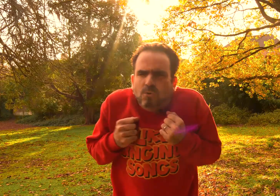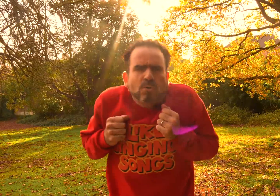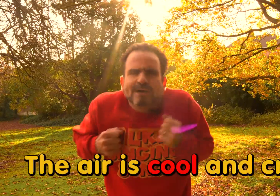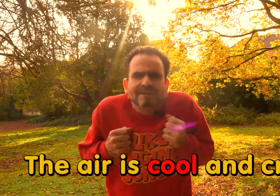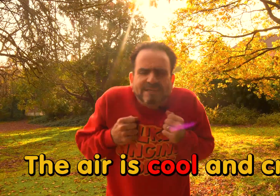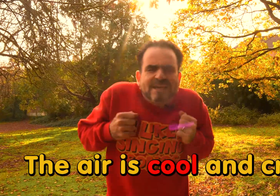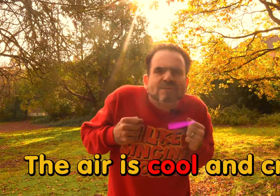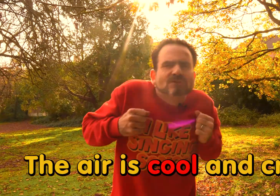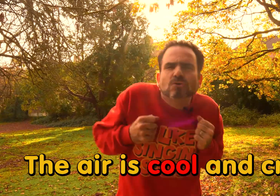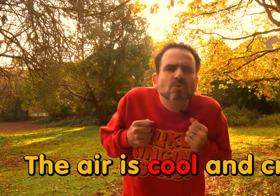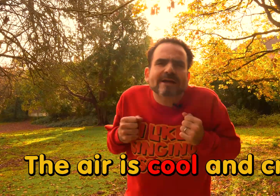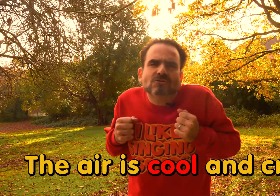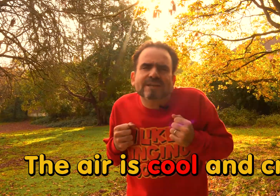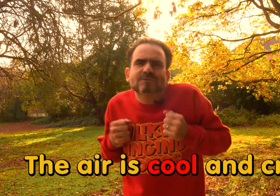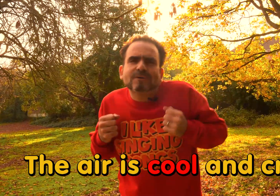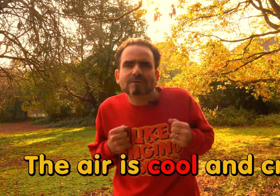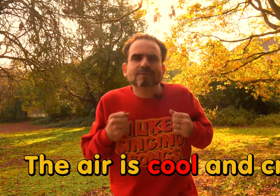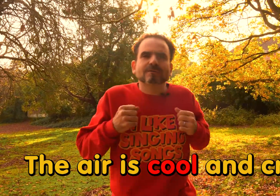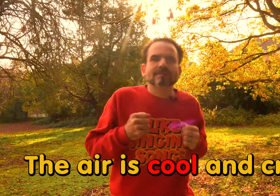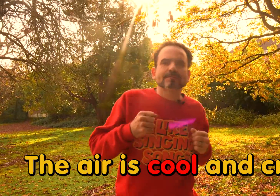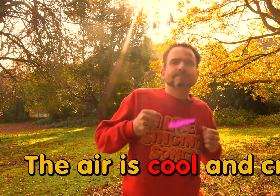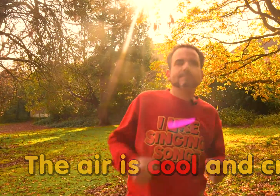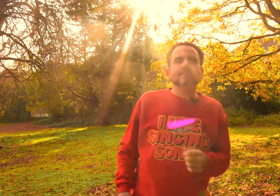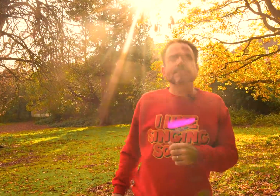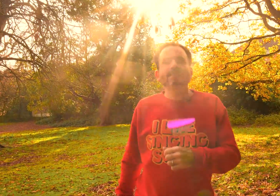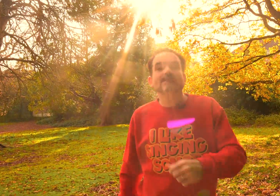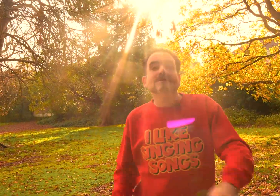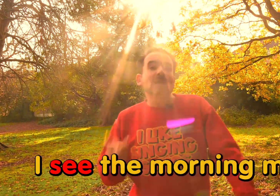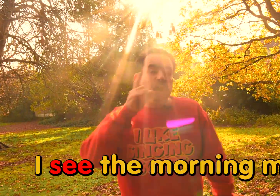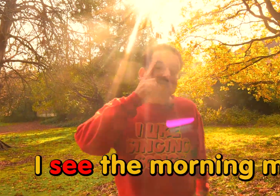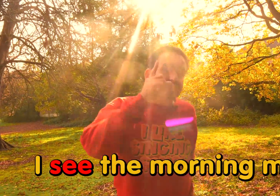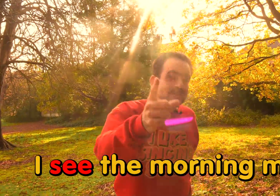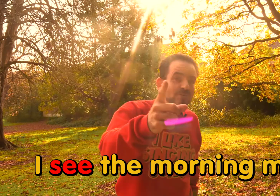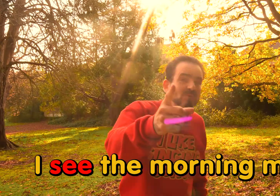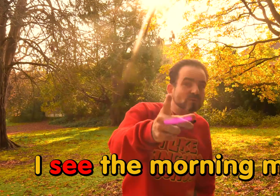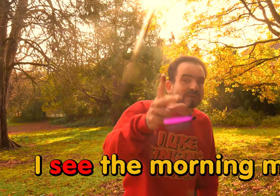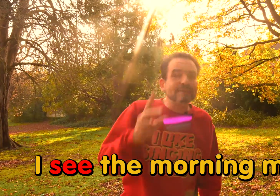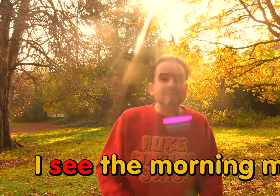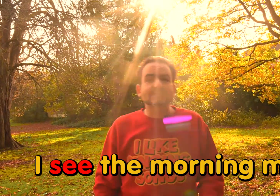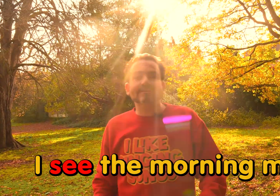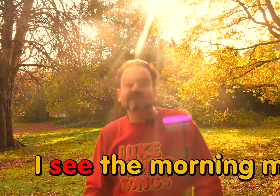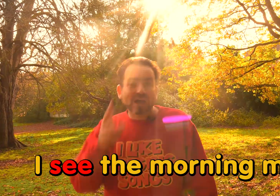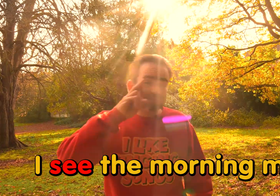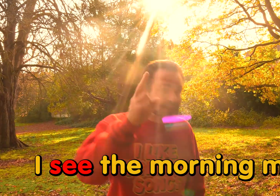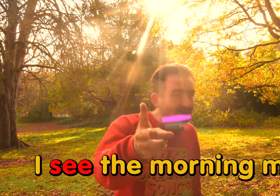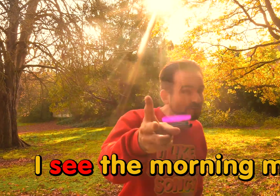The air is cool and crisp I see the morning mist